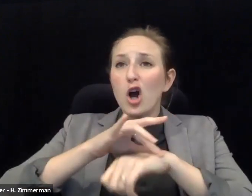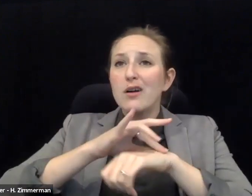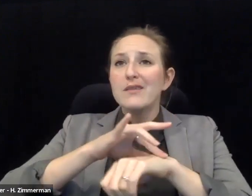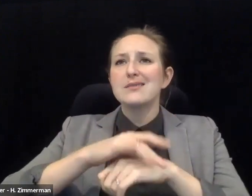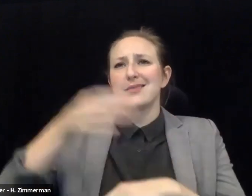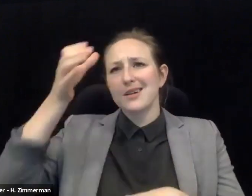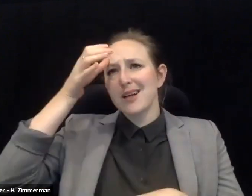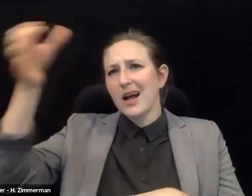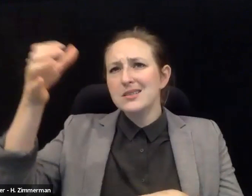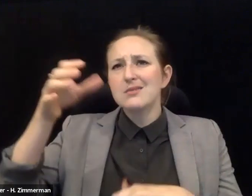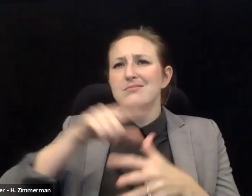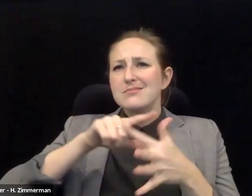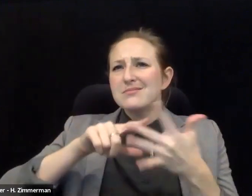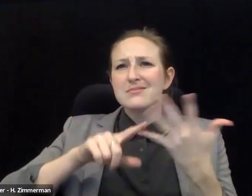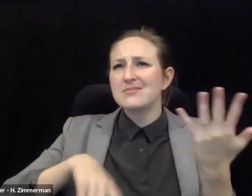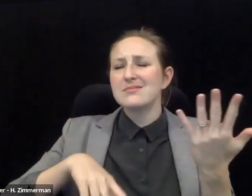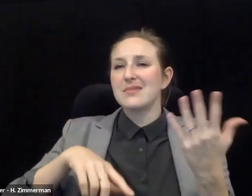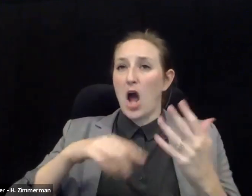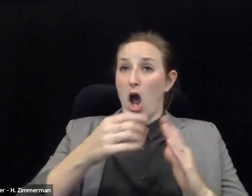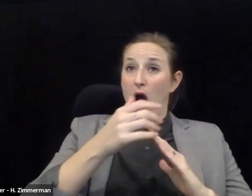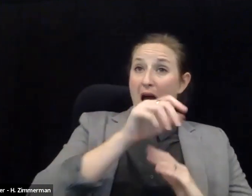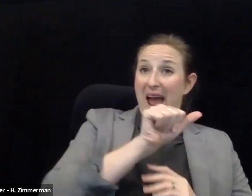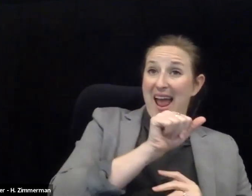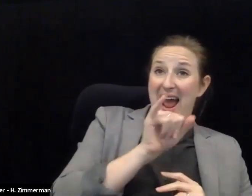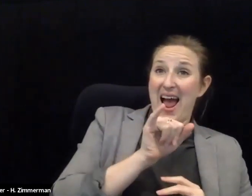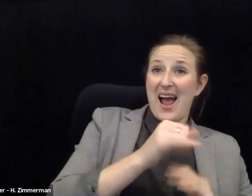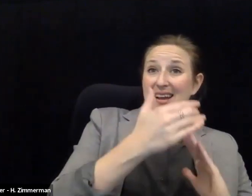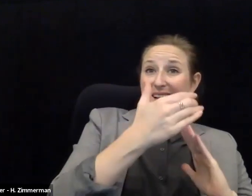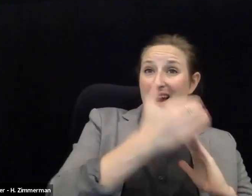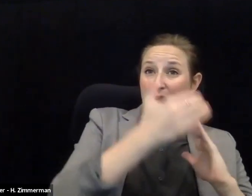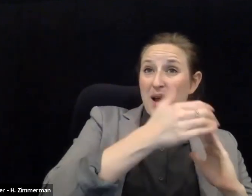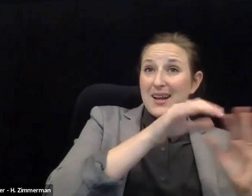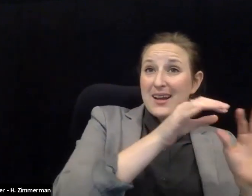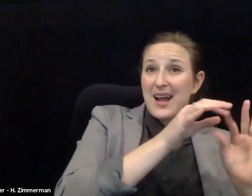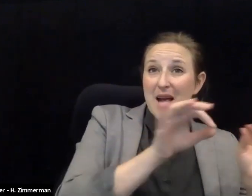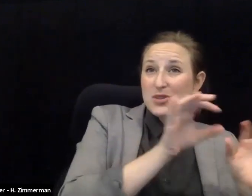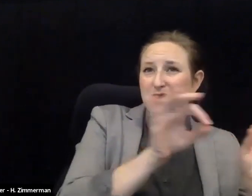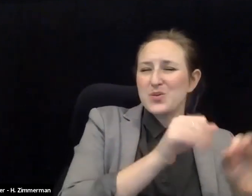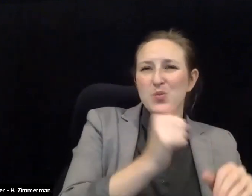be captured with automated caption and one of the other things